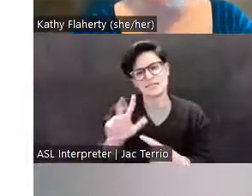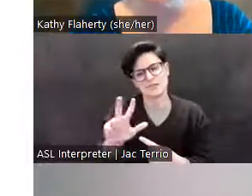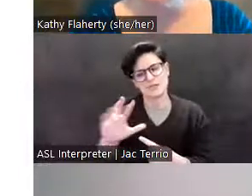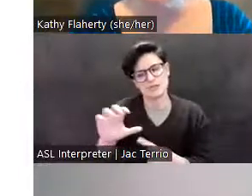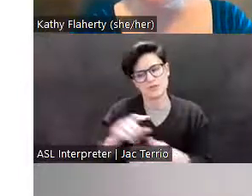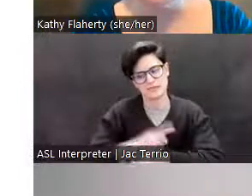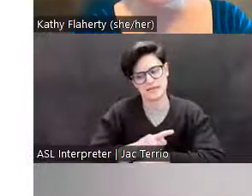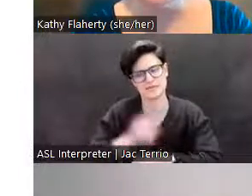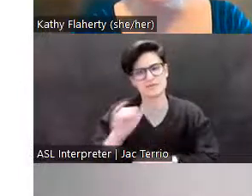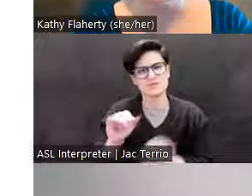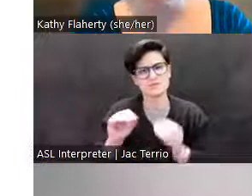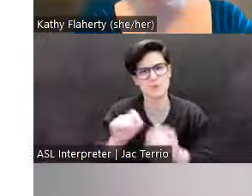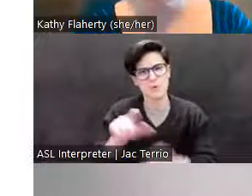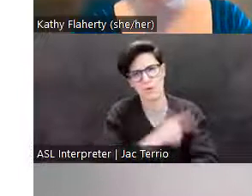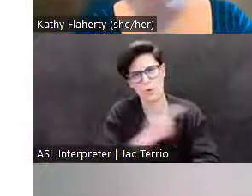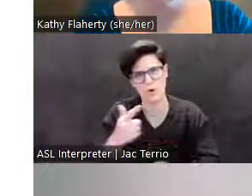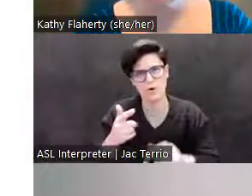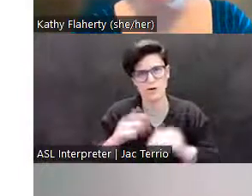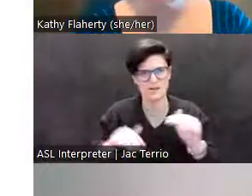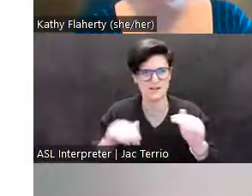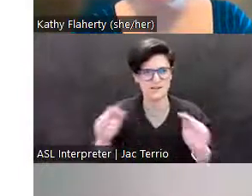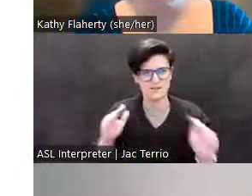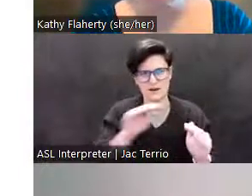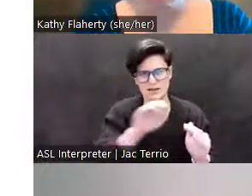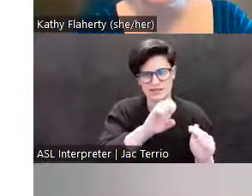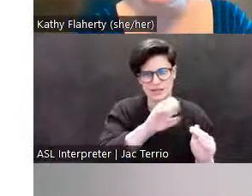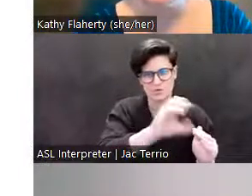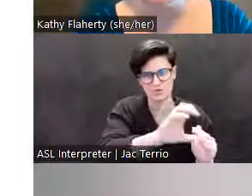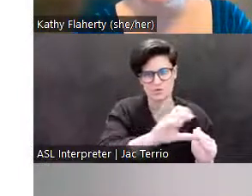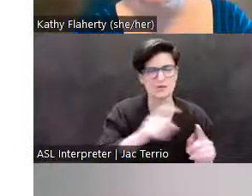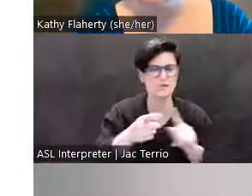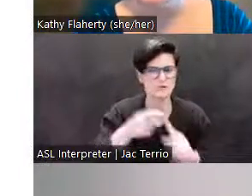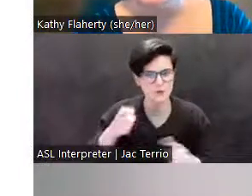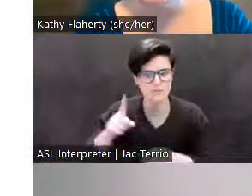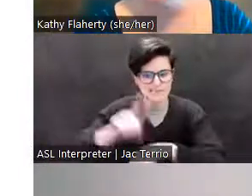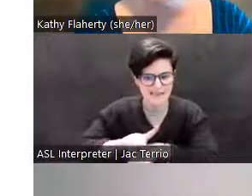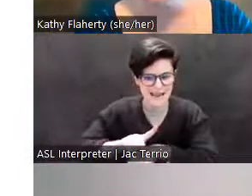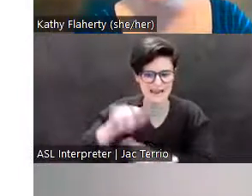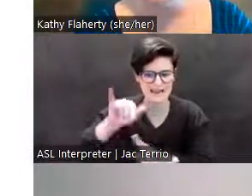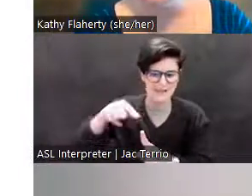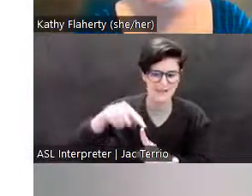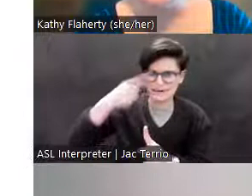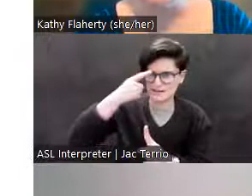than with Eoc of the date of the alleged discrimination. 15:34:22 Again super important not to miss